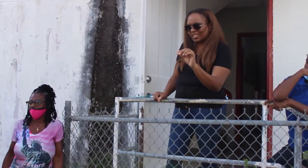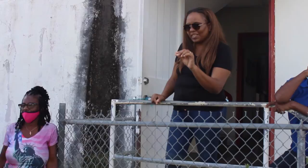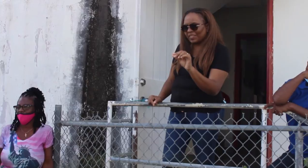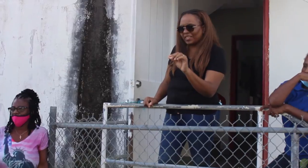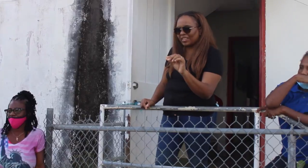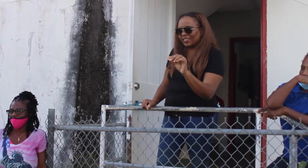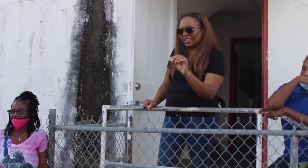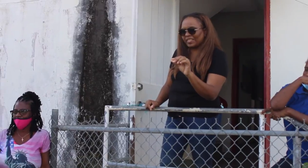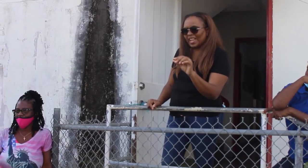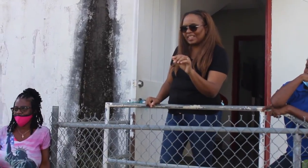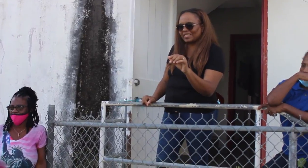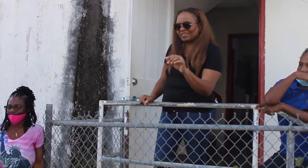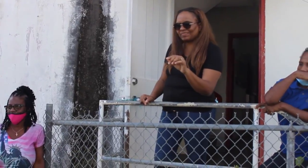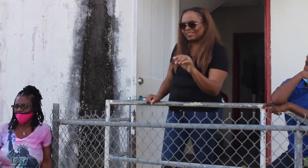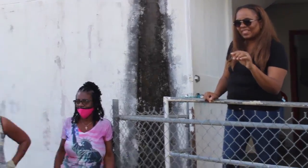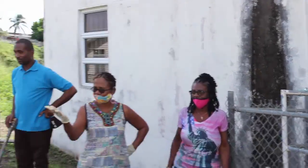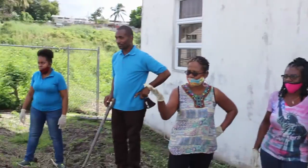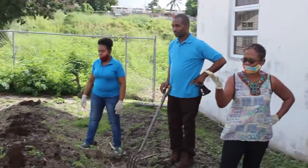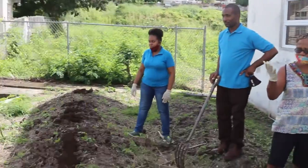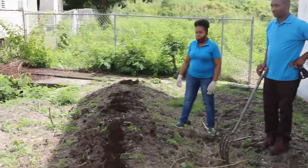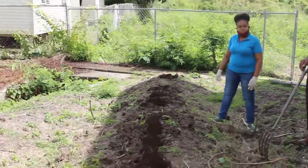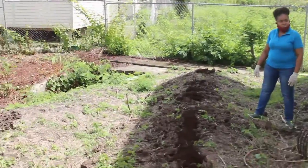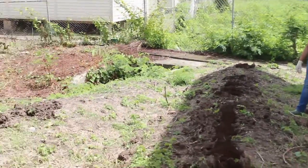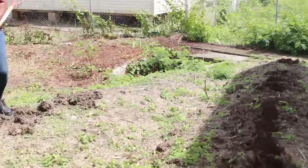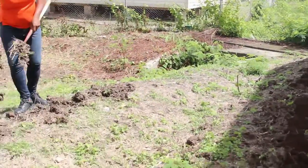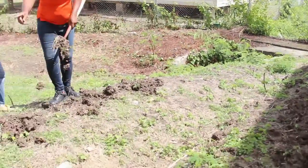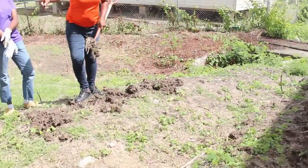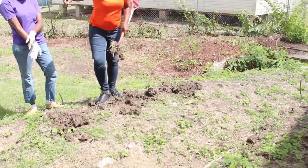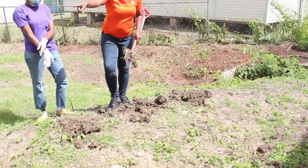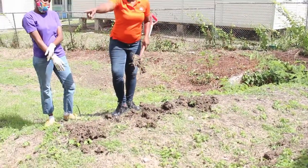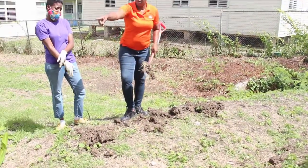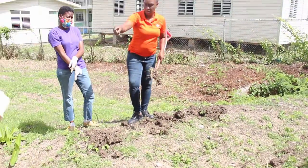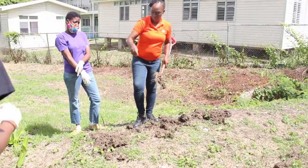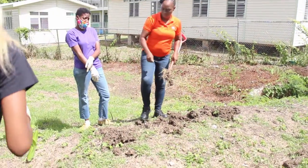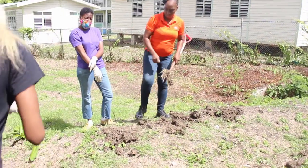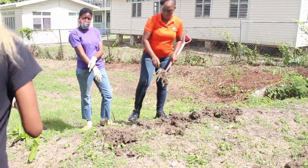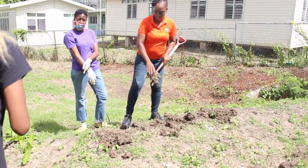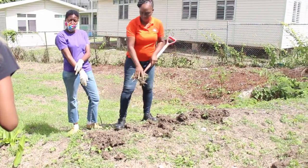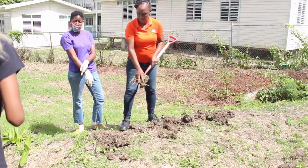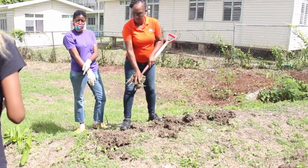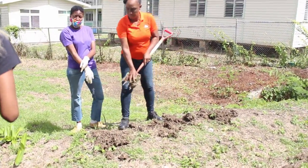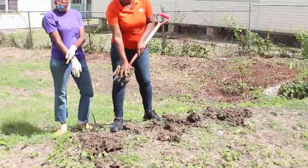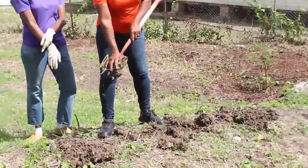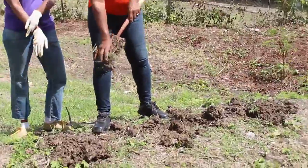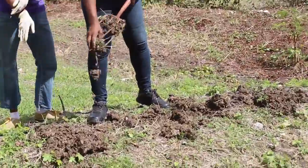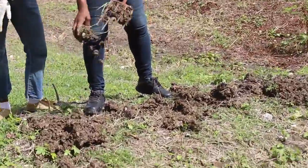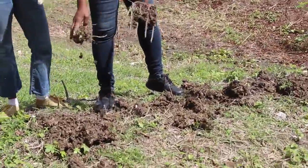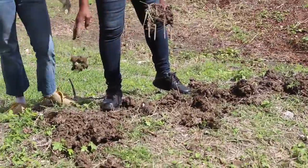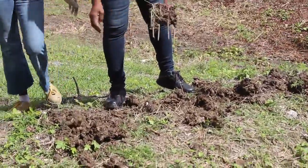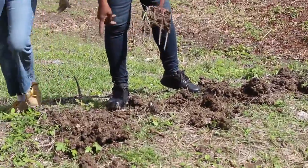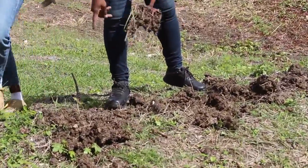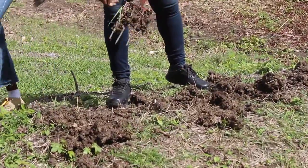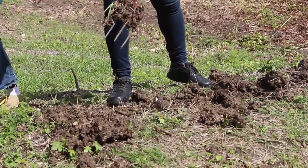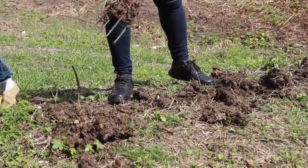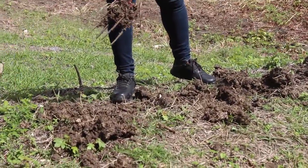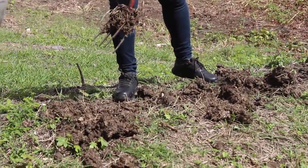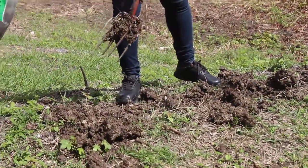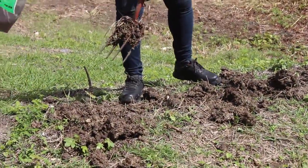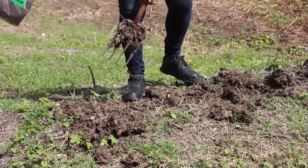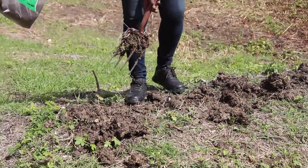give her you're giving her that demonstration yes dumb throw some in here